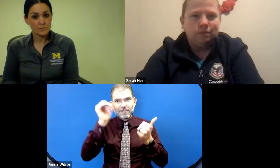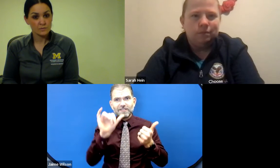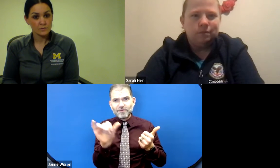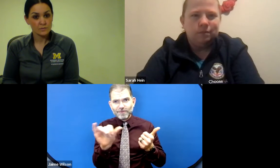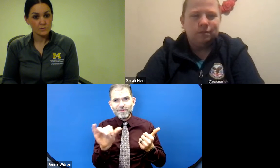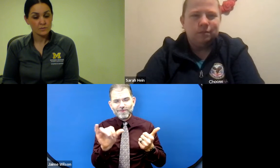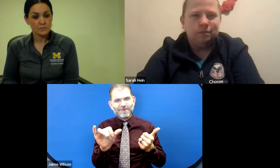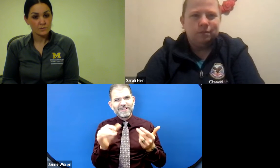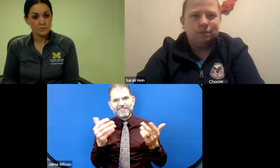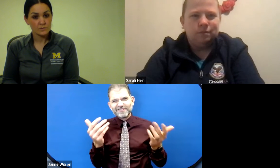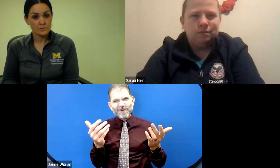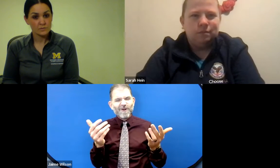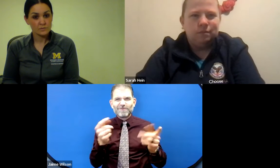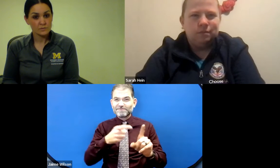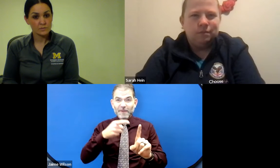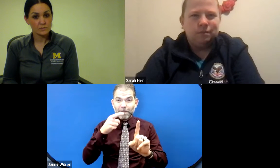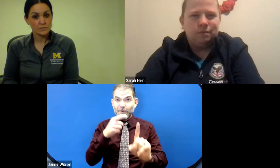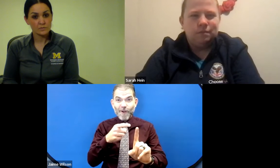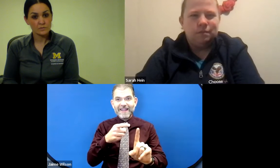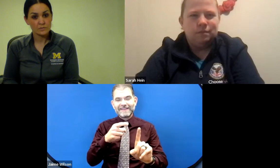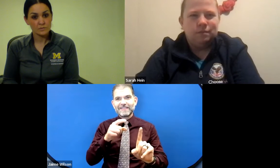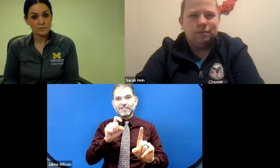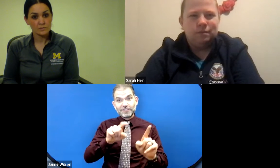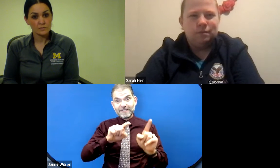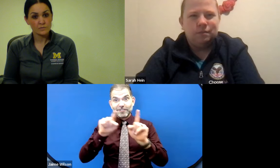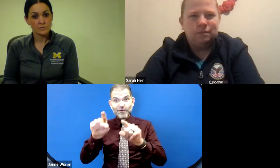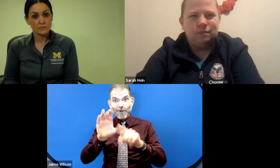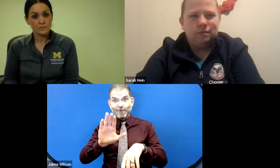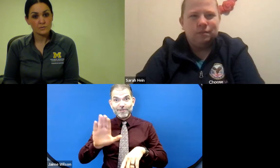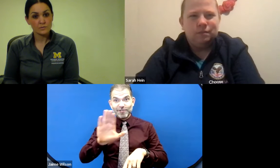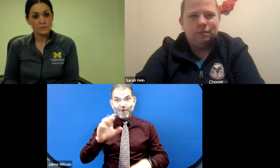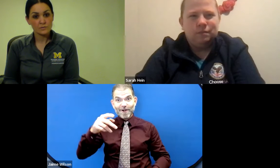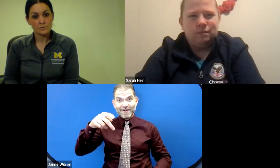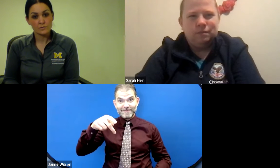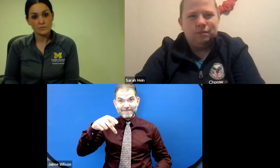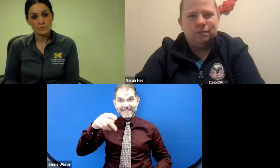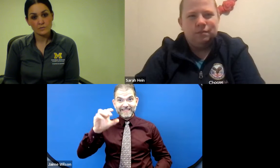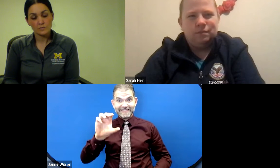ASL Interpreter: also can present itself like dementia. ASL Interpreter: So really, the point being.